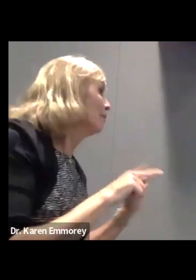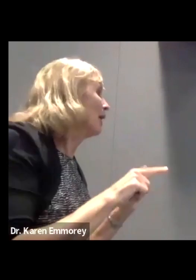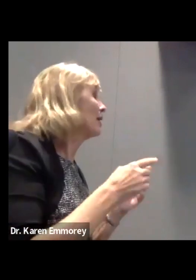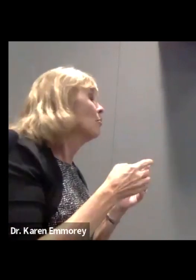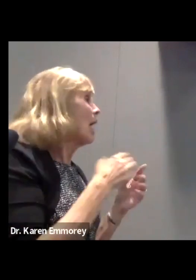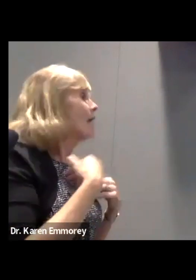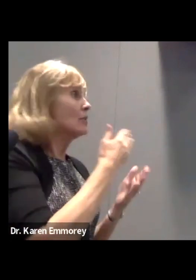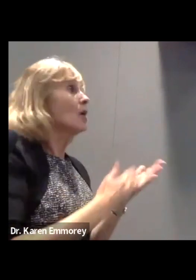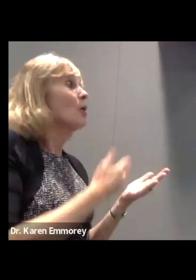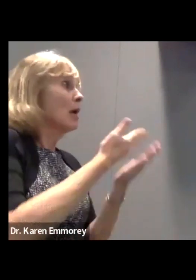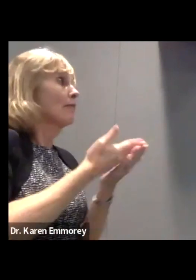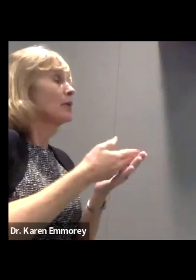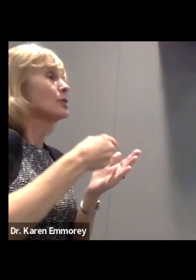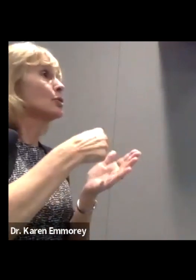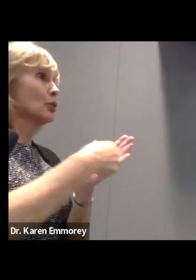and